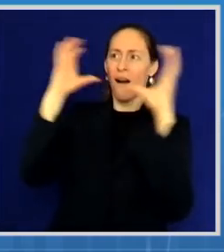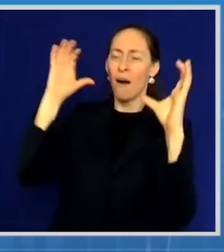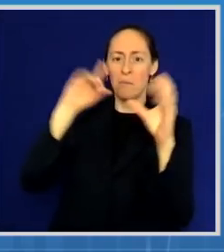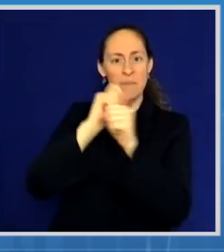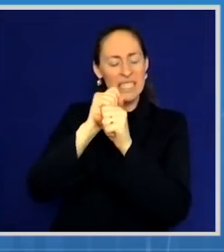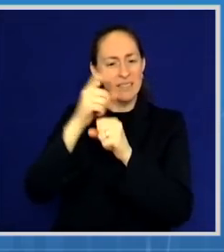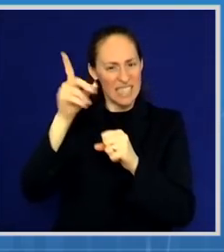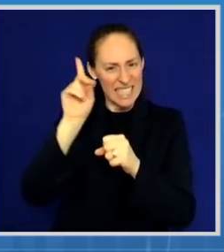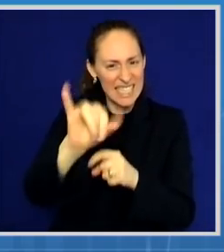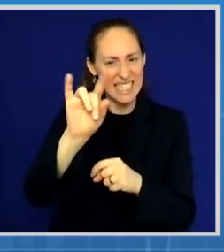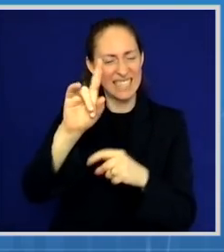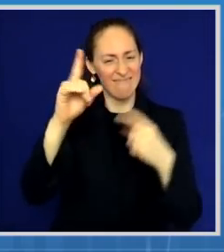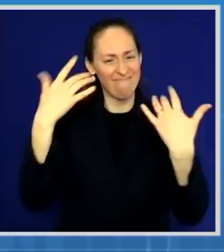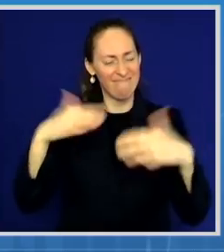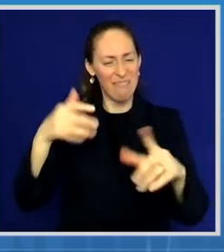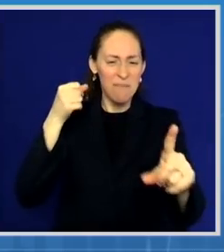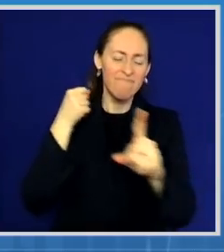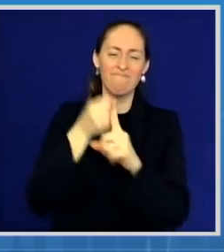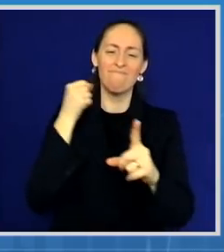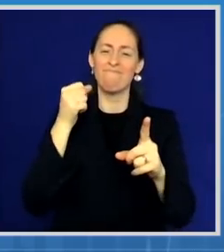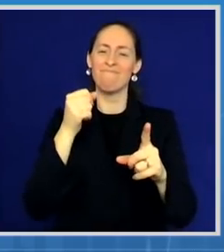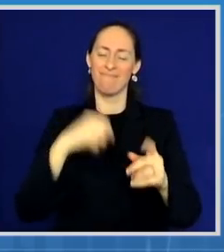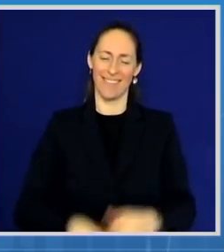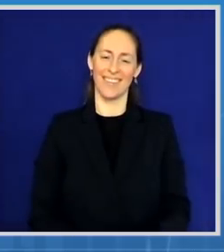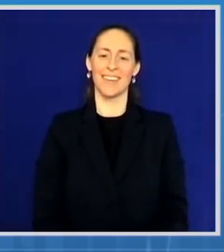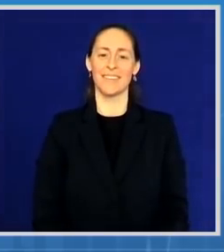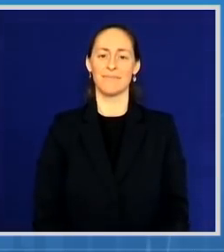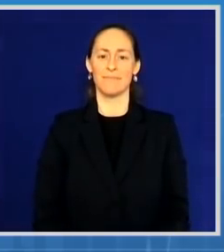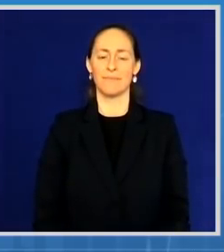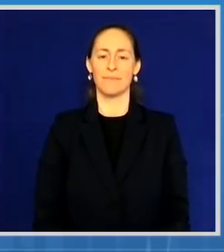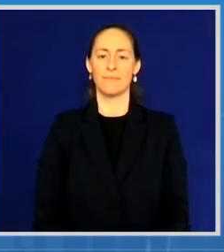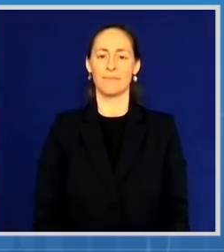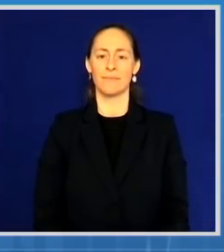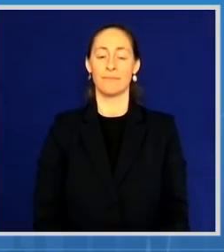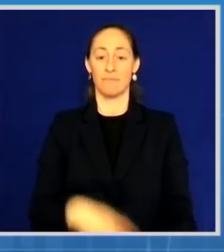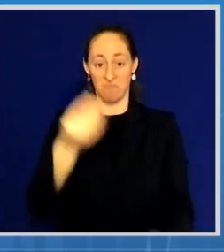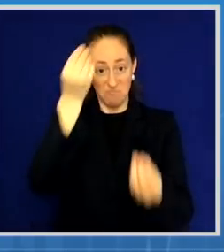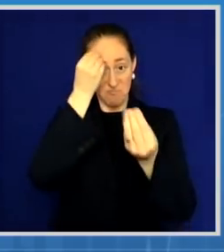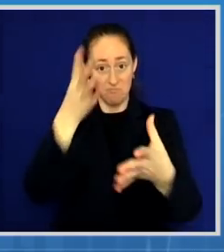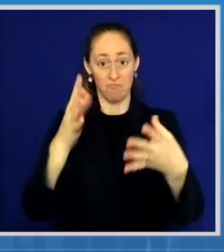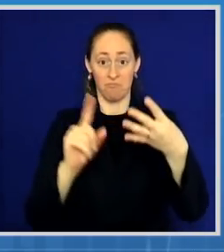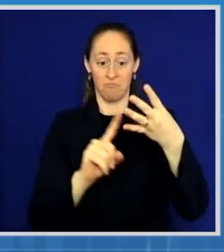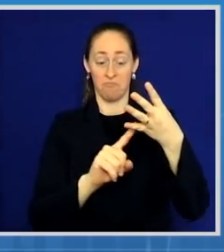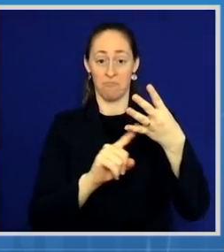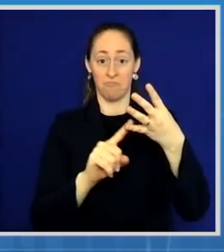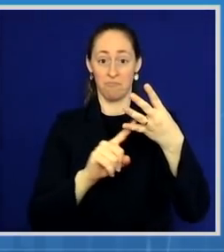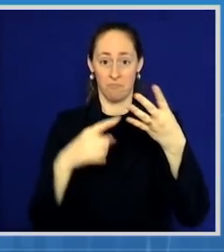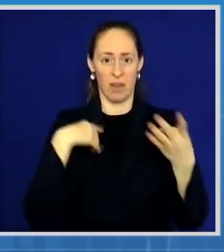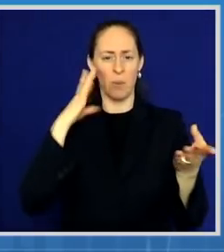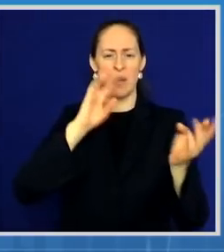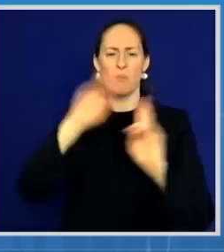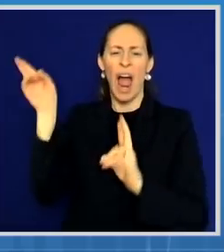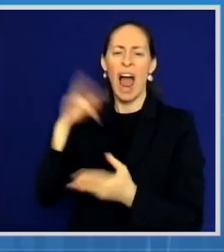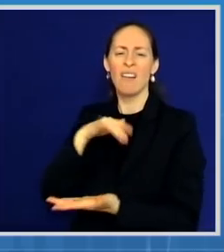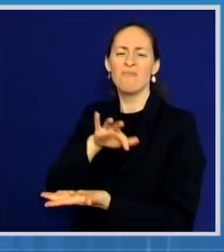By the end of May, we'll have enough vaccine supply for every adult American. In fact, just this week,